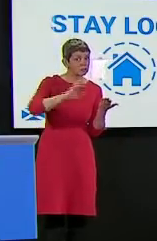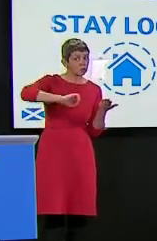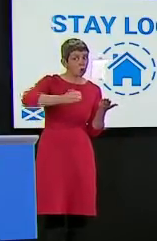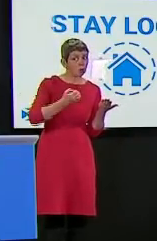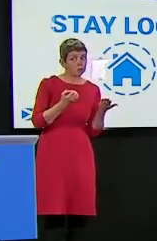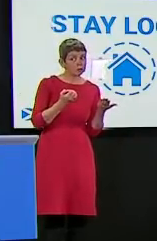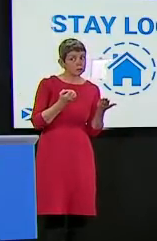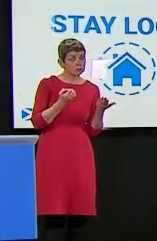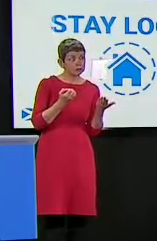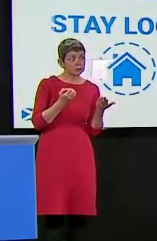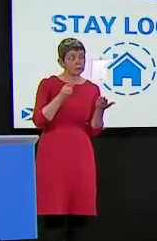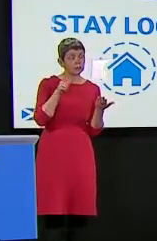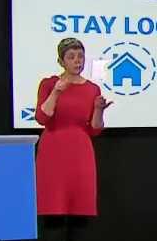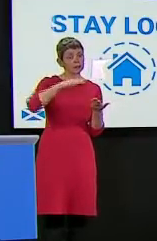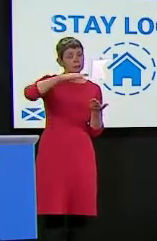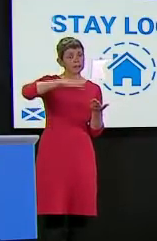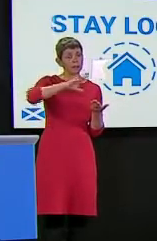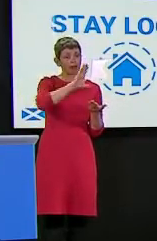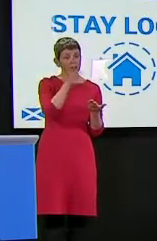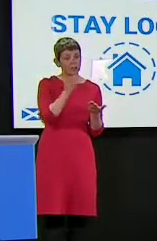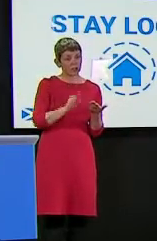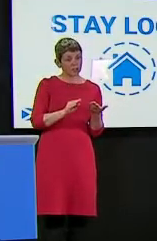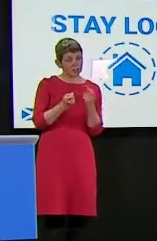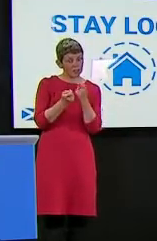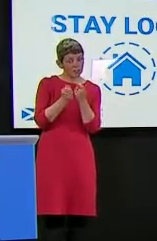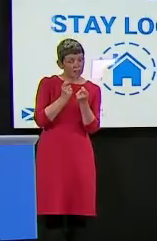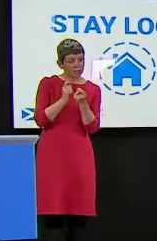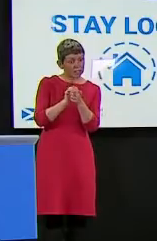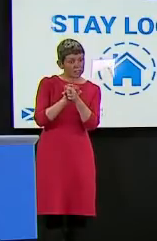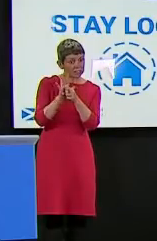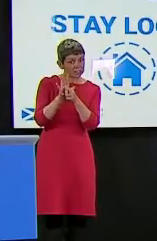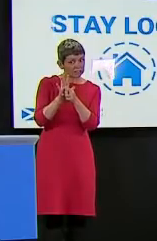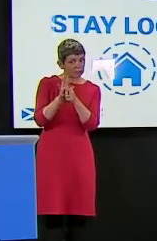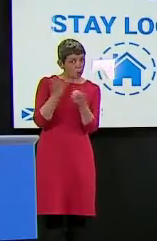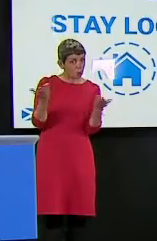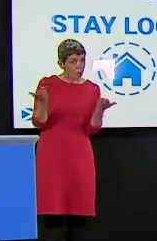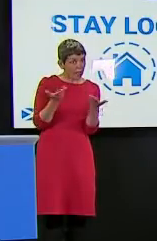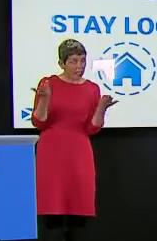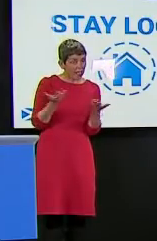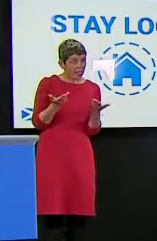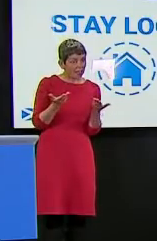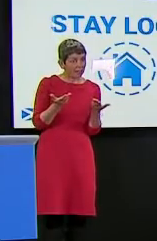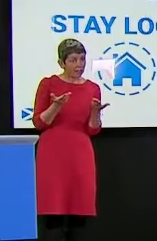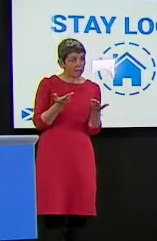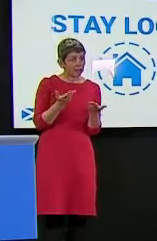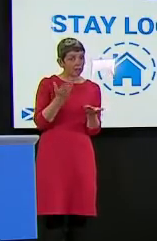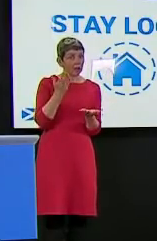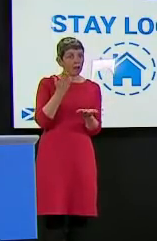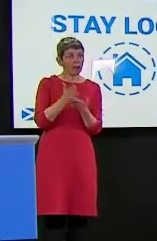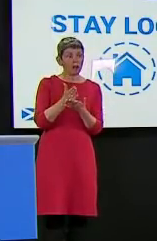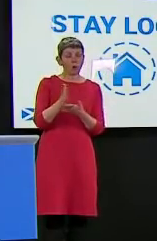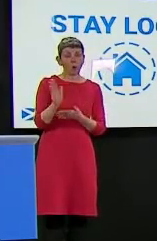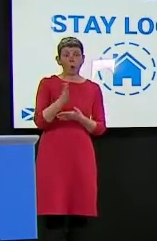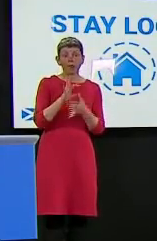have been detected and is it still the case that they're all incorrectly linked with travel thanks